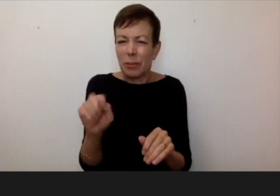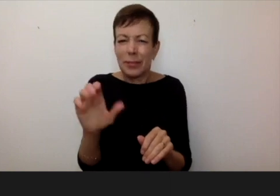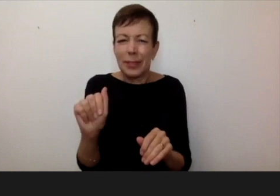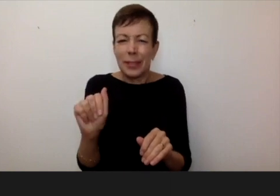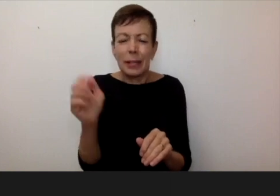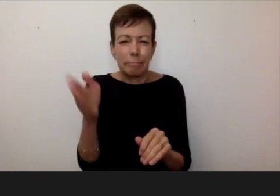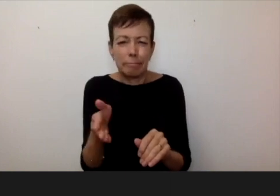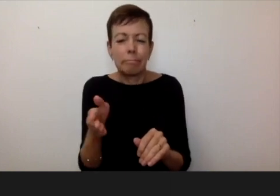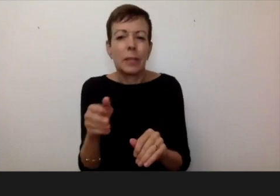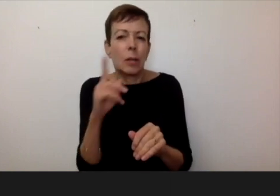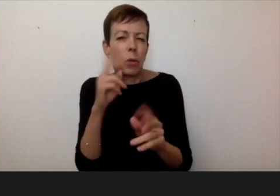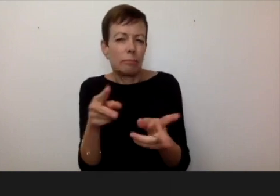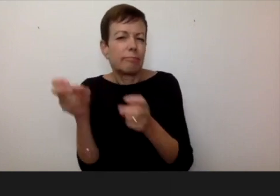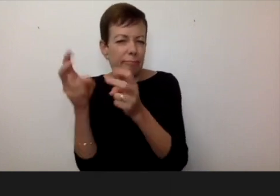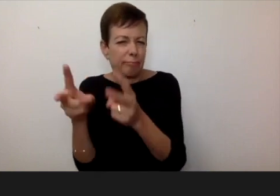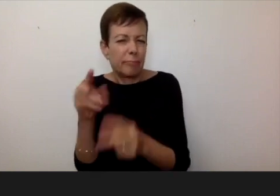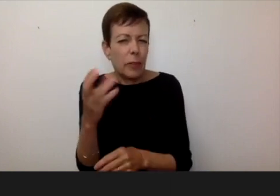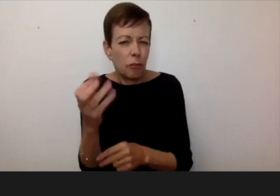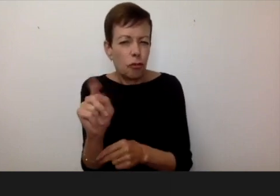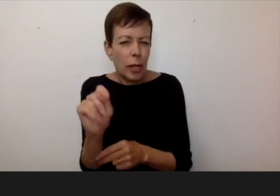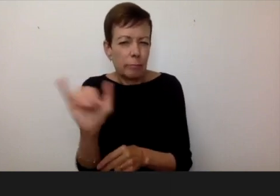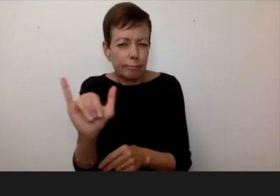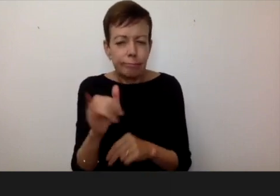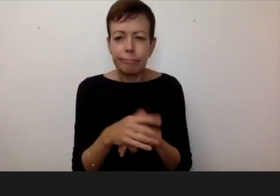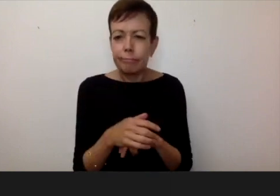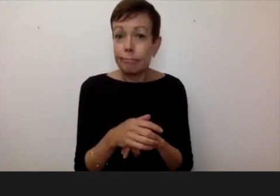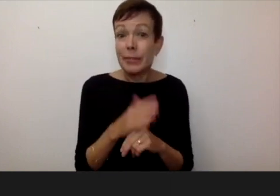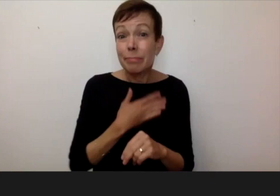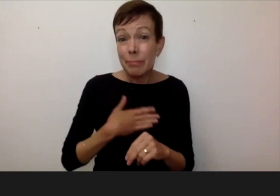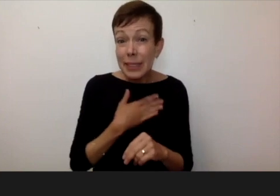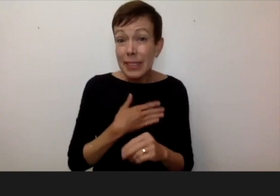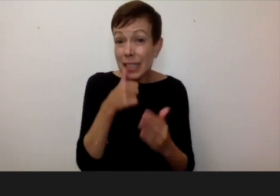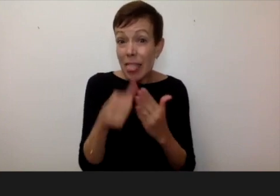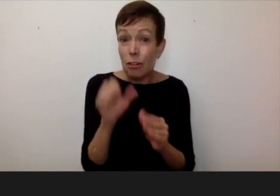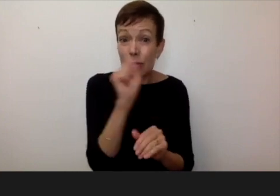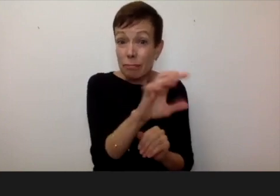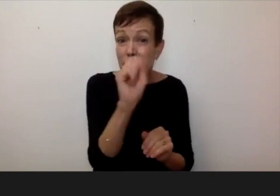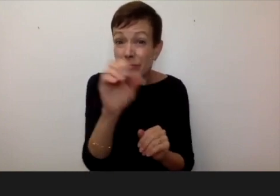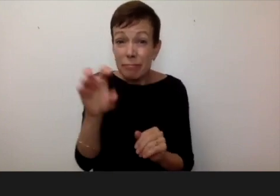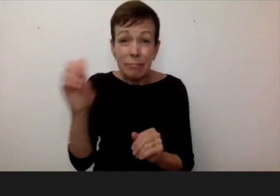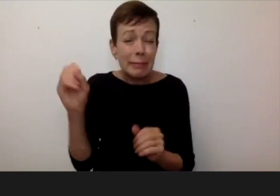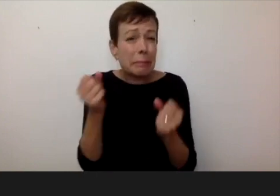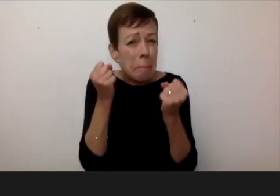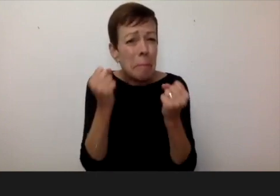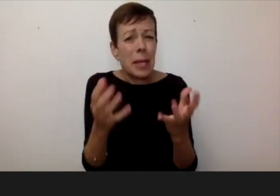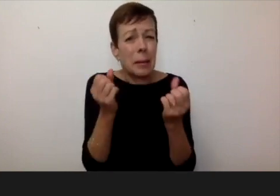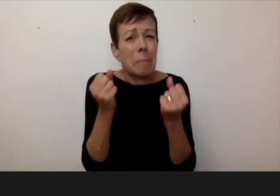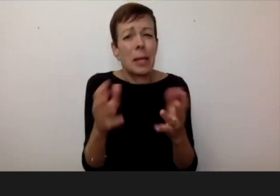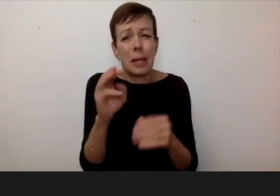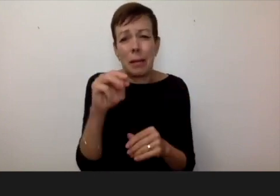can add that to the chat please let send these letters to as many people as you can as many mps as you can the more our voice can be heard the